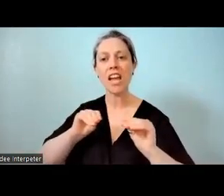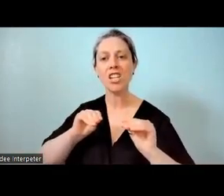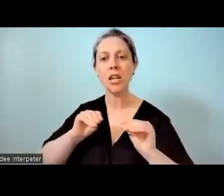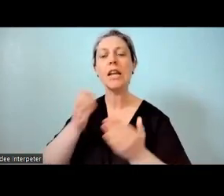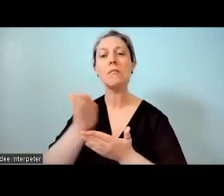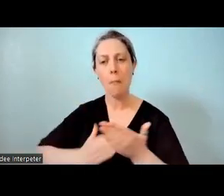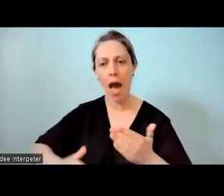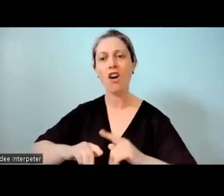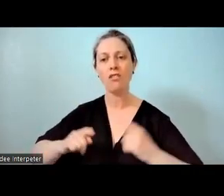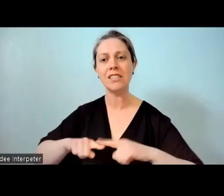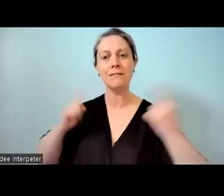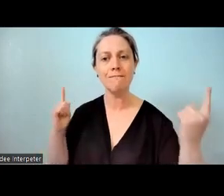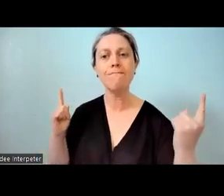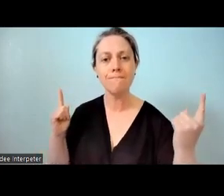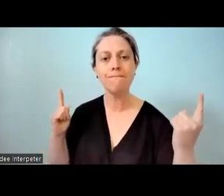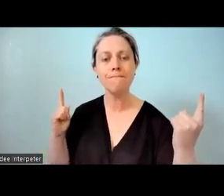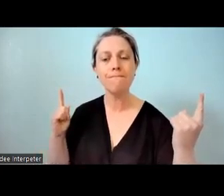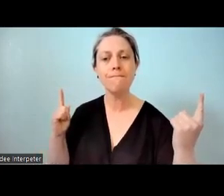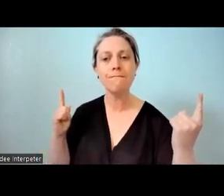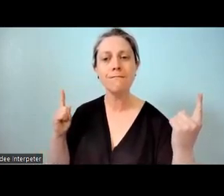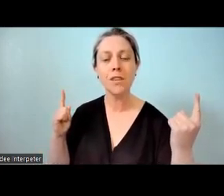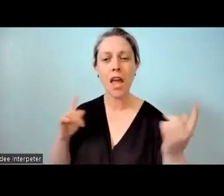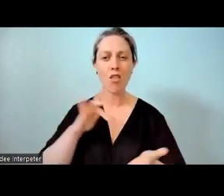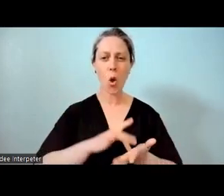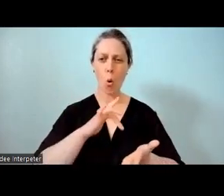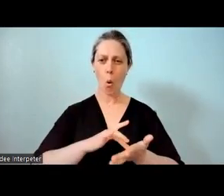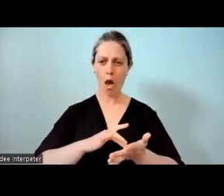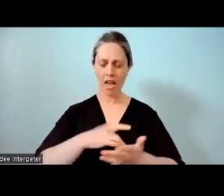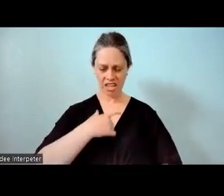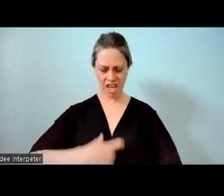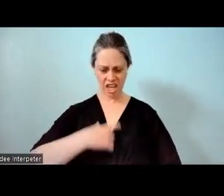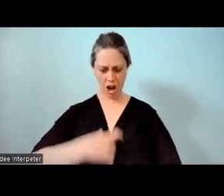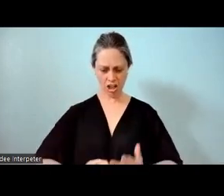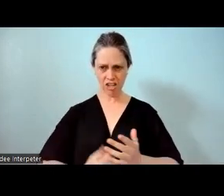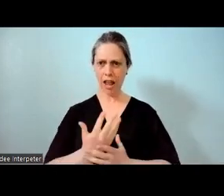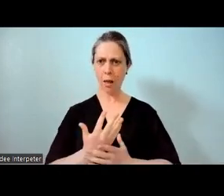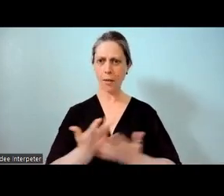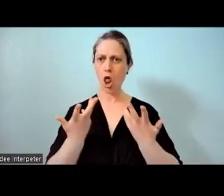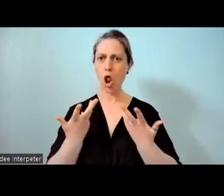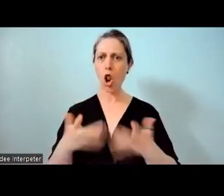You know, for me things like character development have lost ground in education, and they should be front and centre.